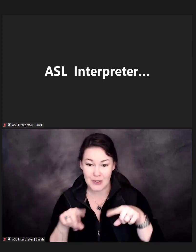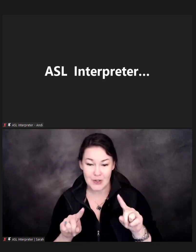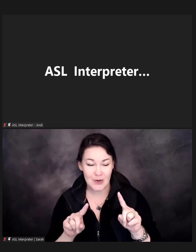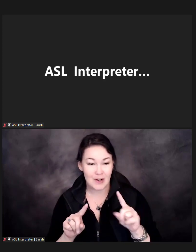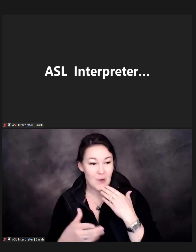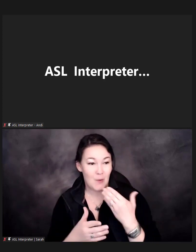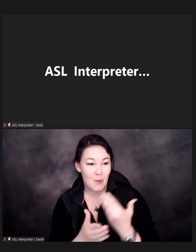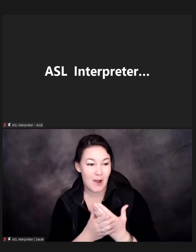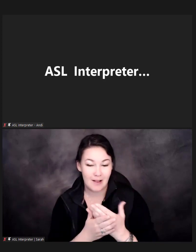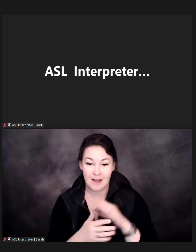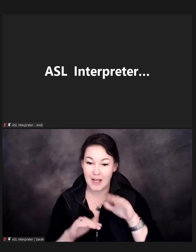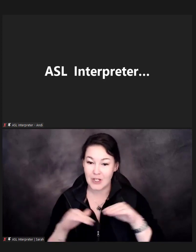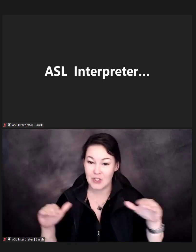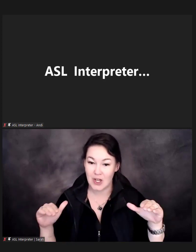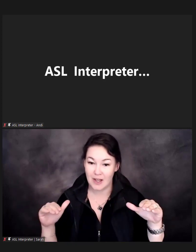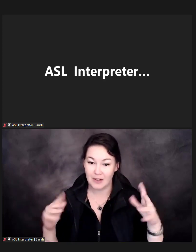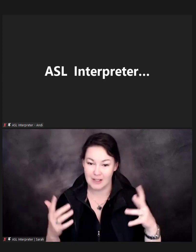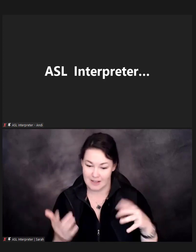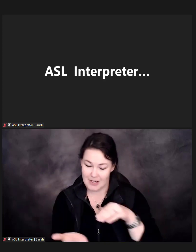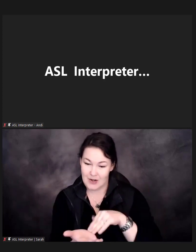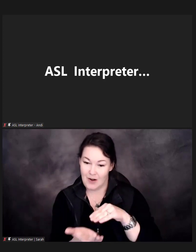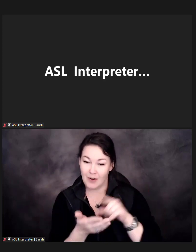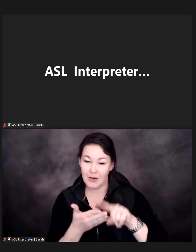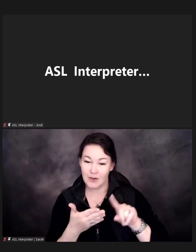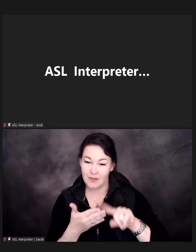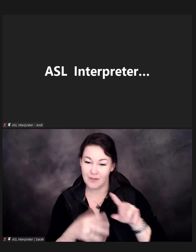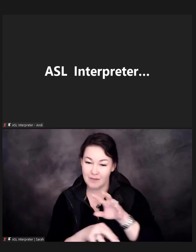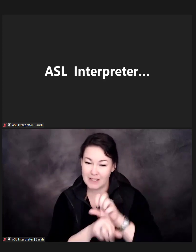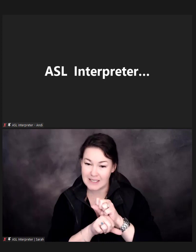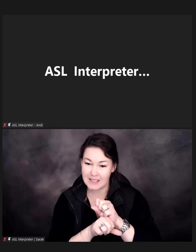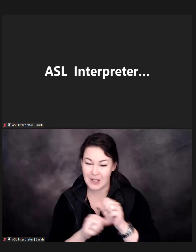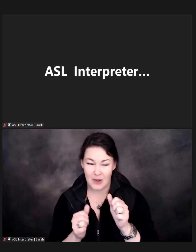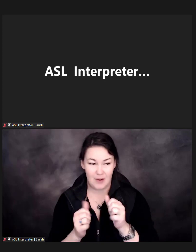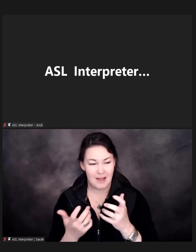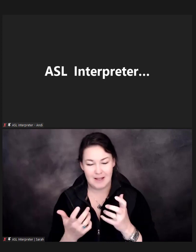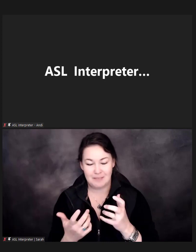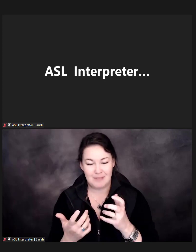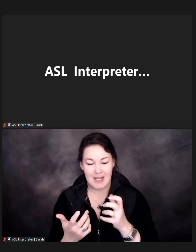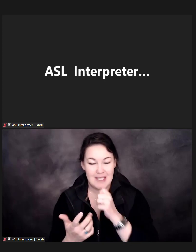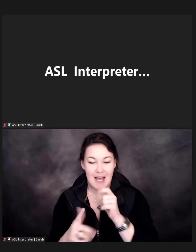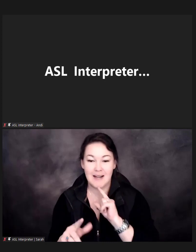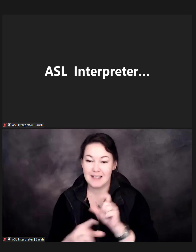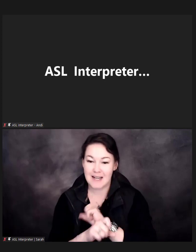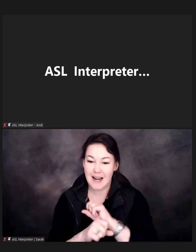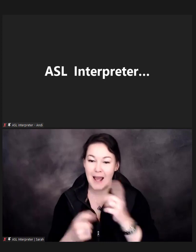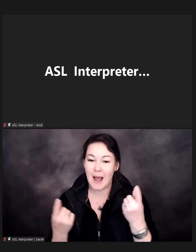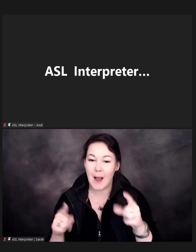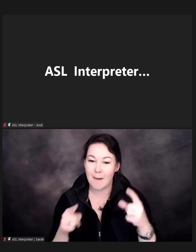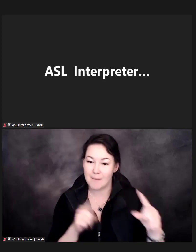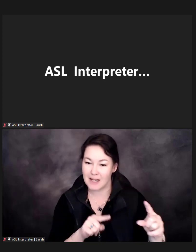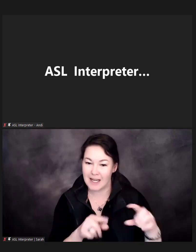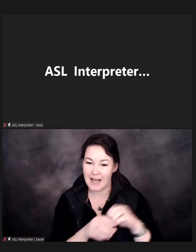care of during well-child visits to healthcare providers, but it's precisely because it isn't yet happening in that context that